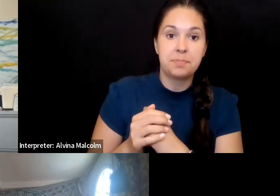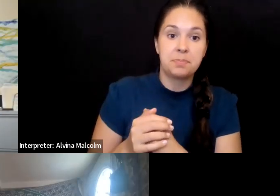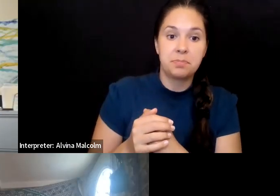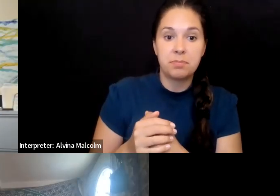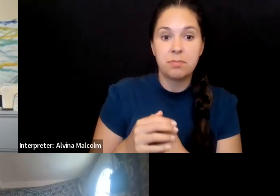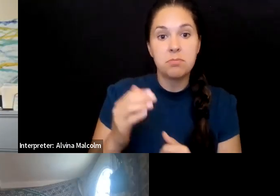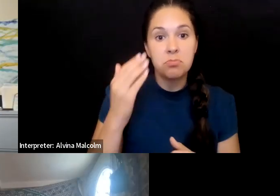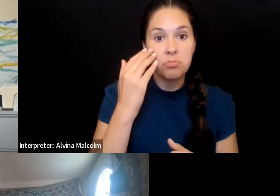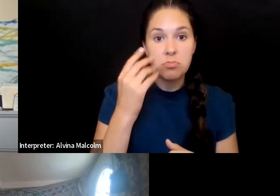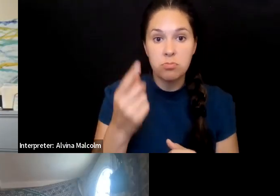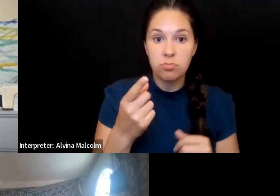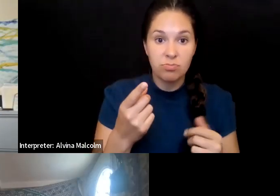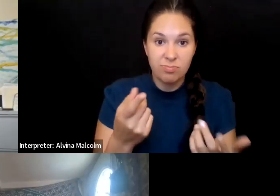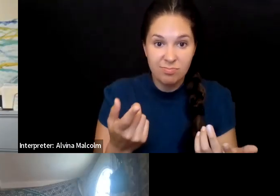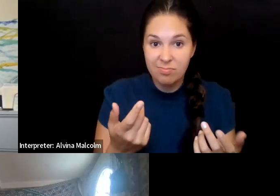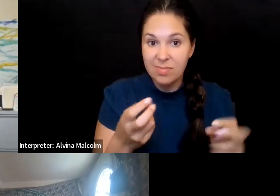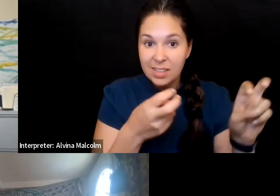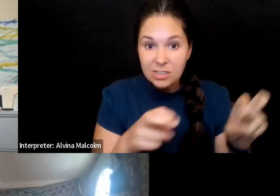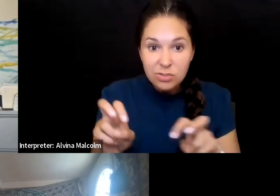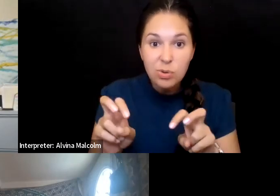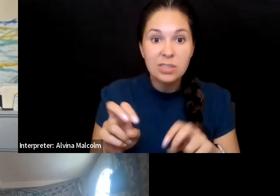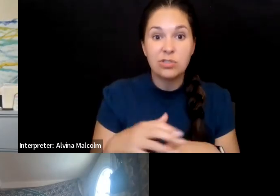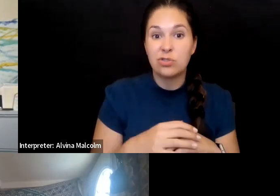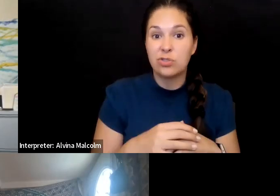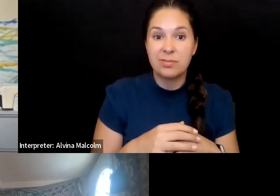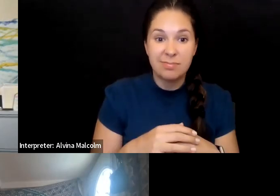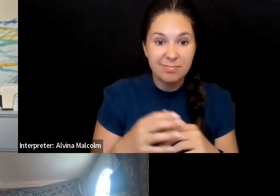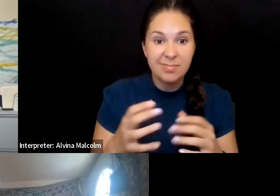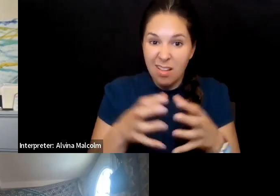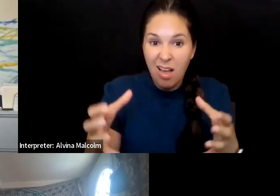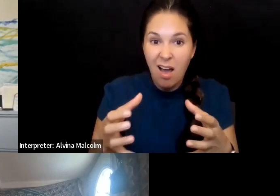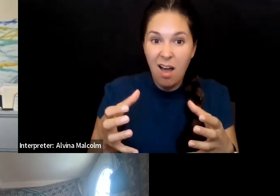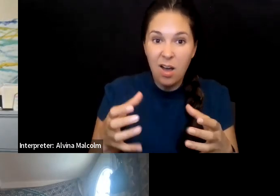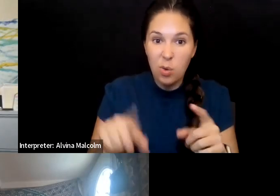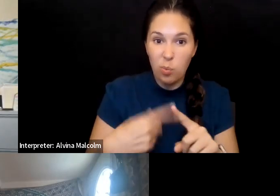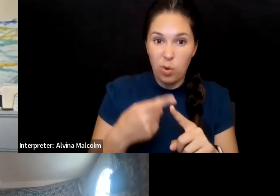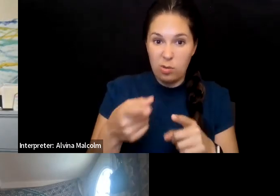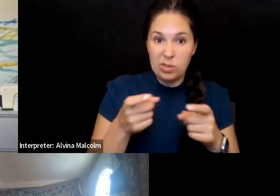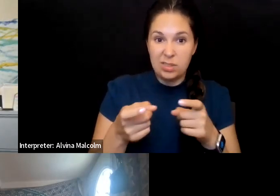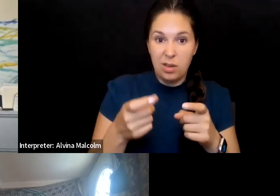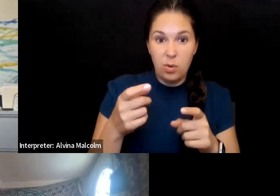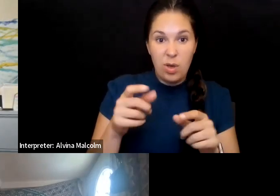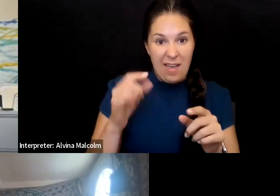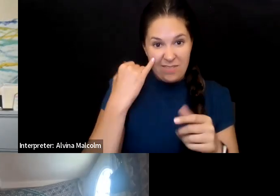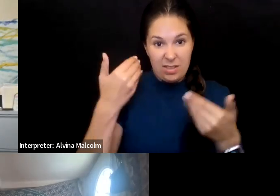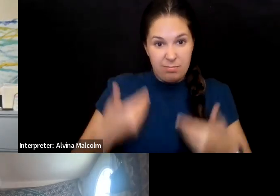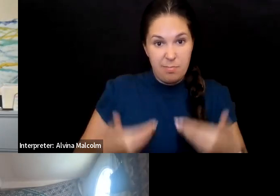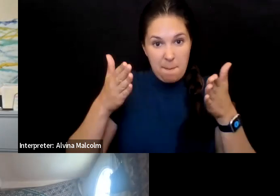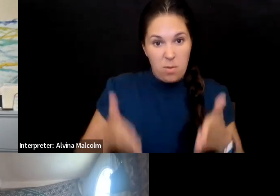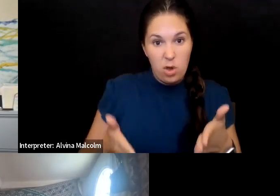and you -- perhaps deal with building and house fires. You're dealing with transitioning and